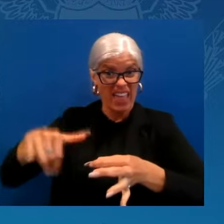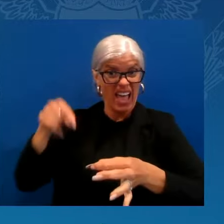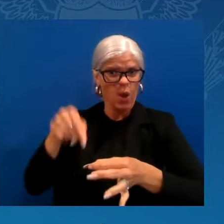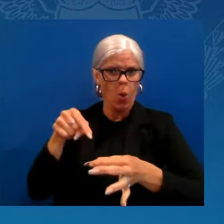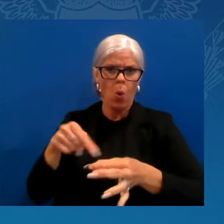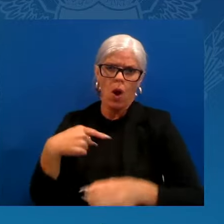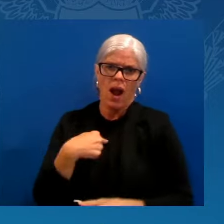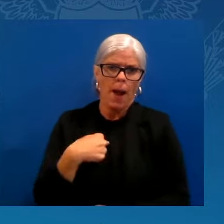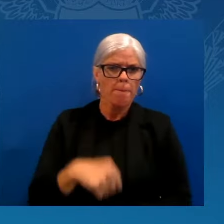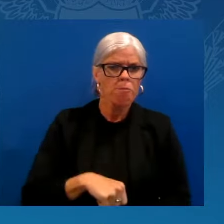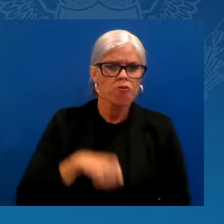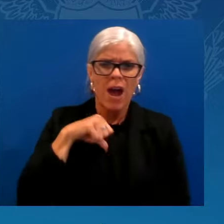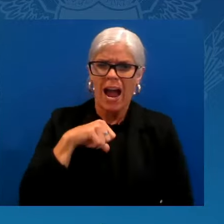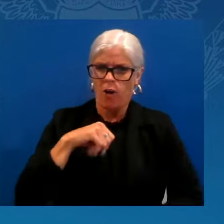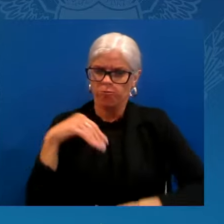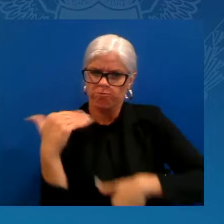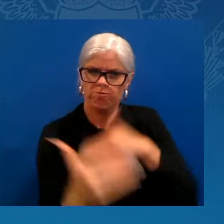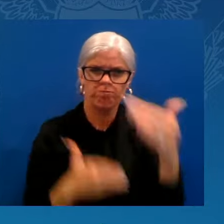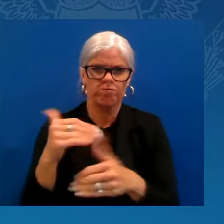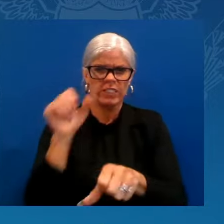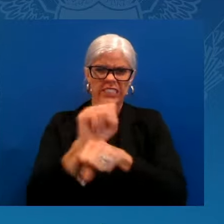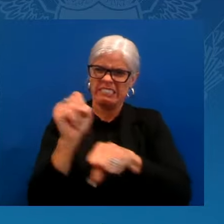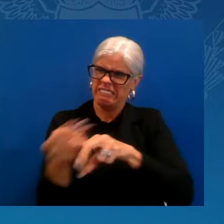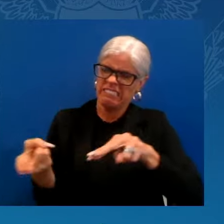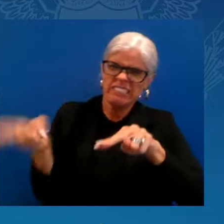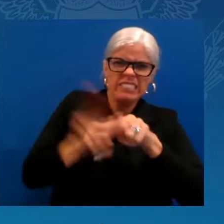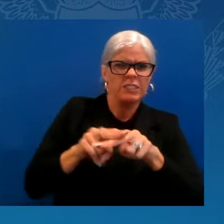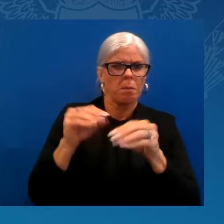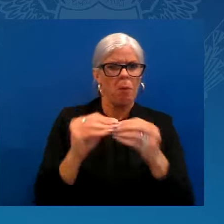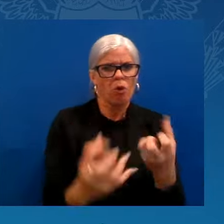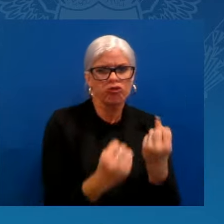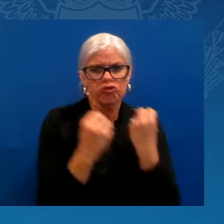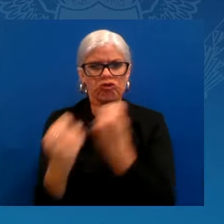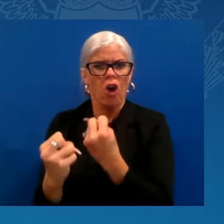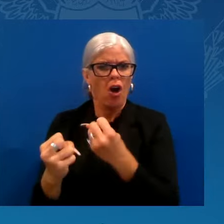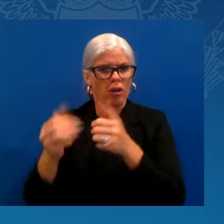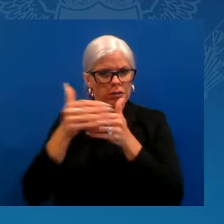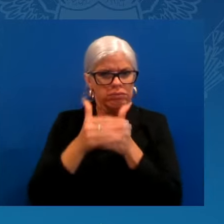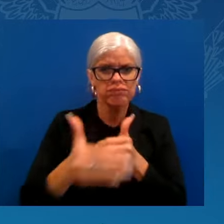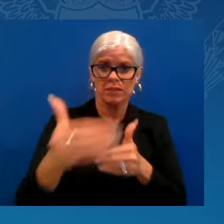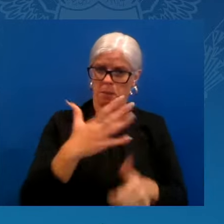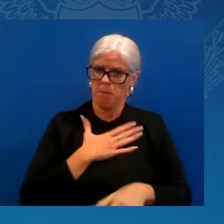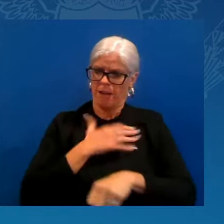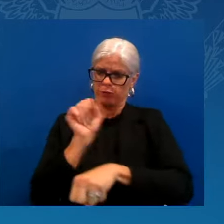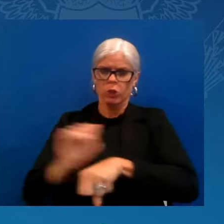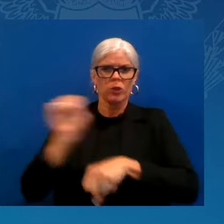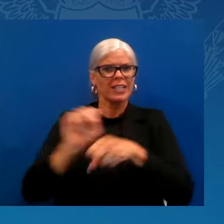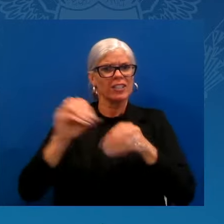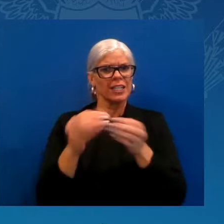whether it be as district attorney of San Francisco, attorney general of California, a United States senator,